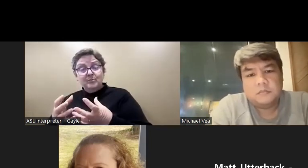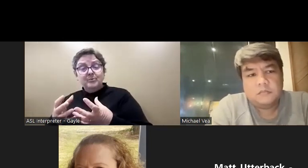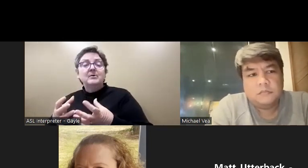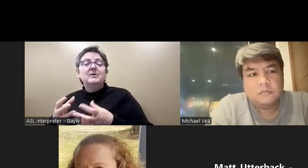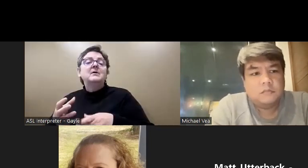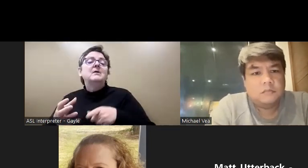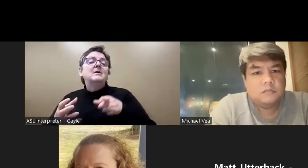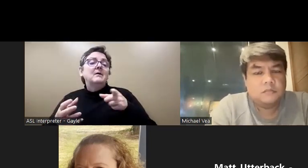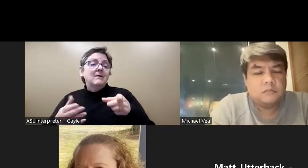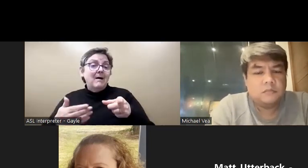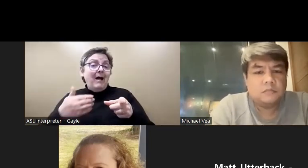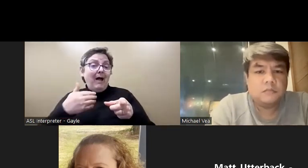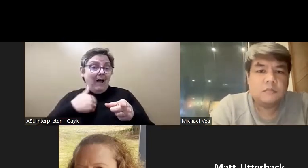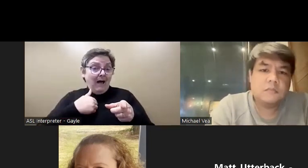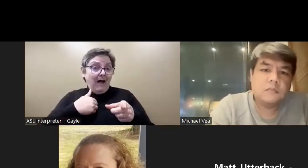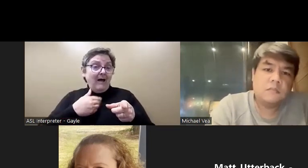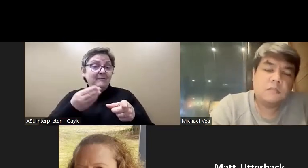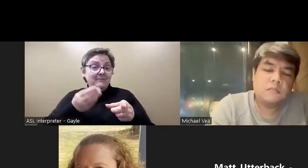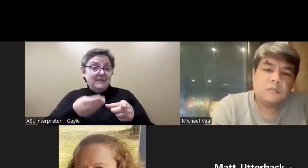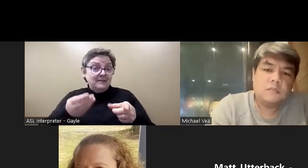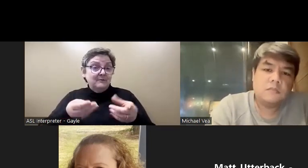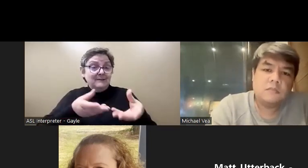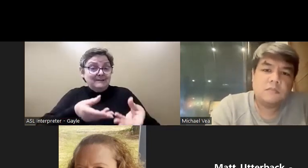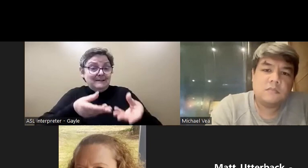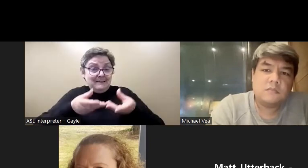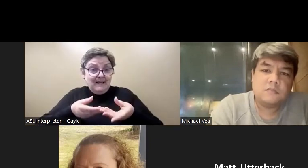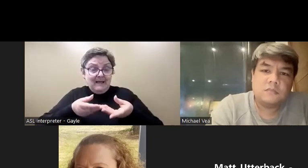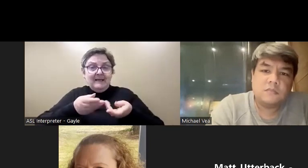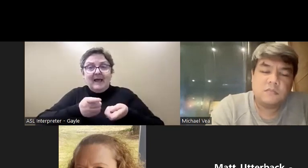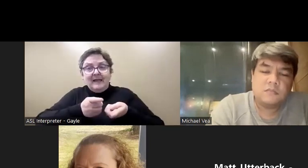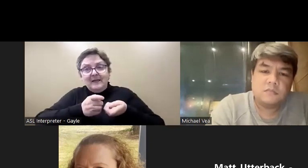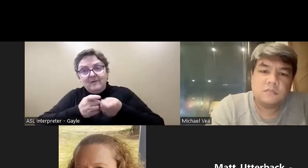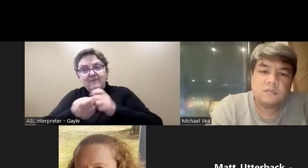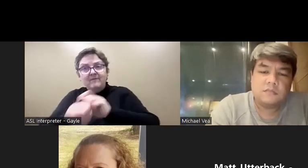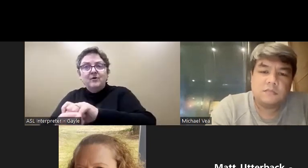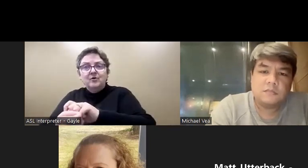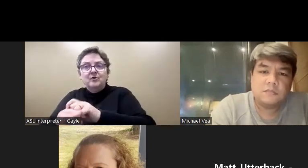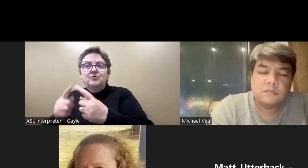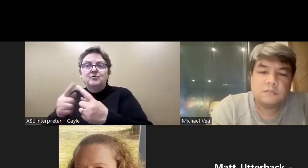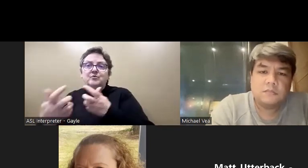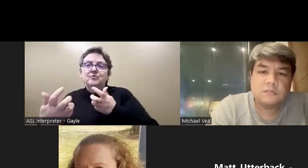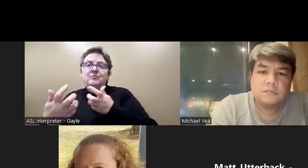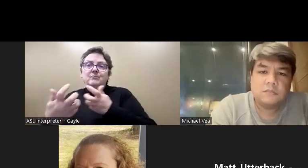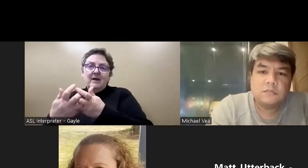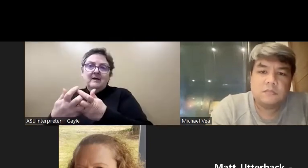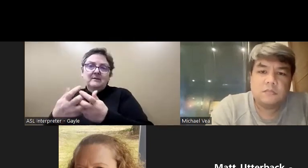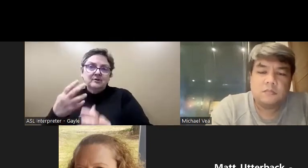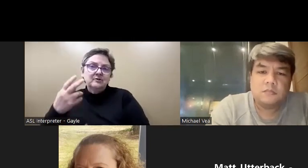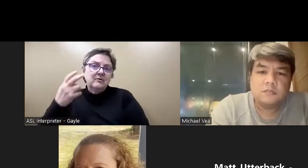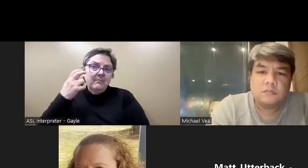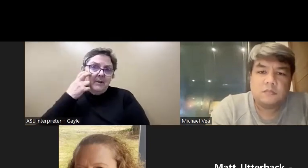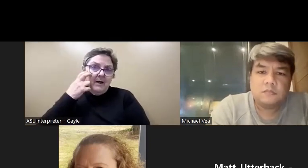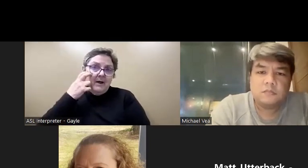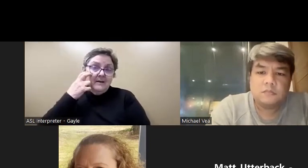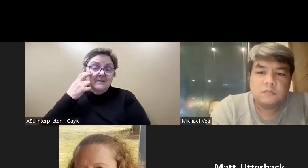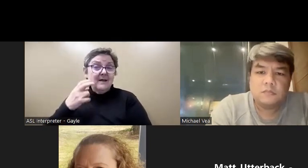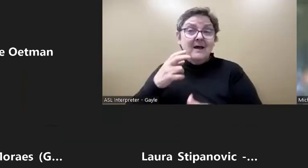of making sure that that books produced anywhere in the world from the US or from other places